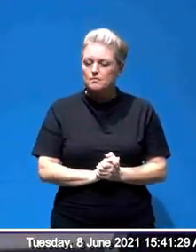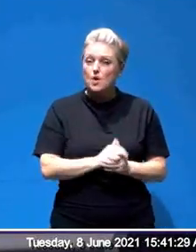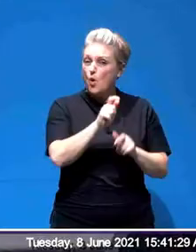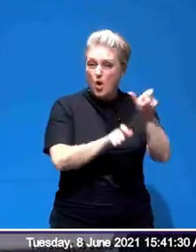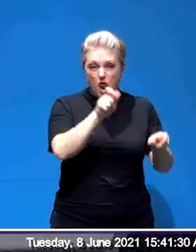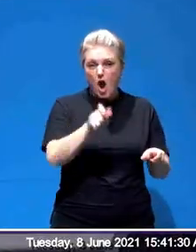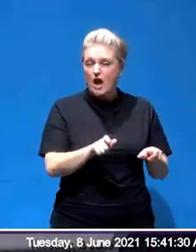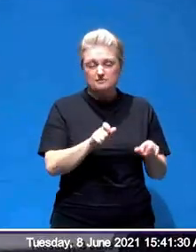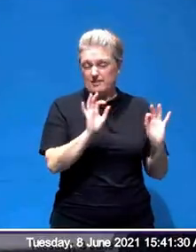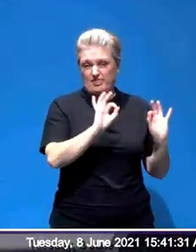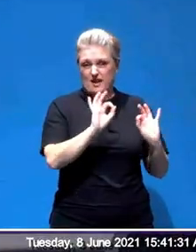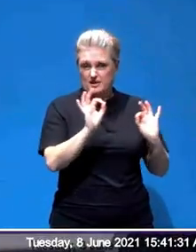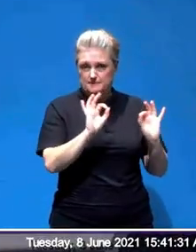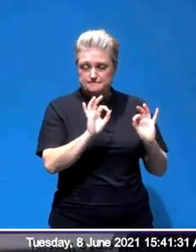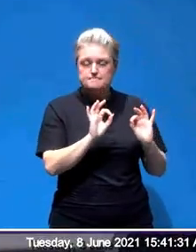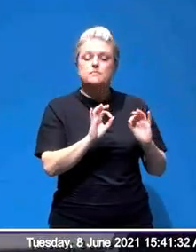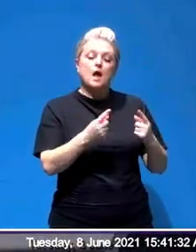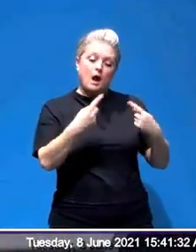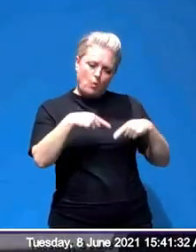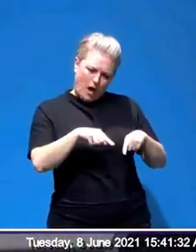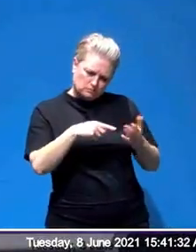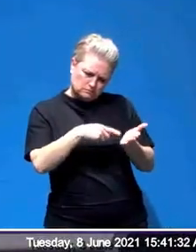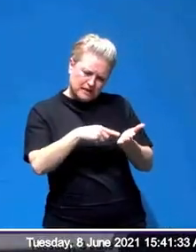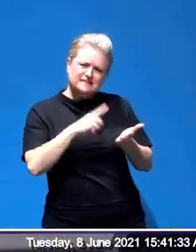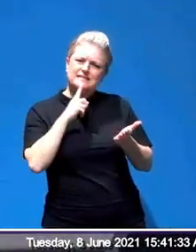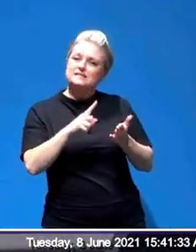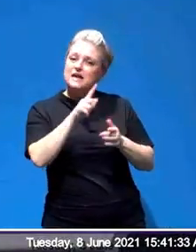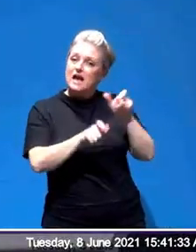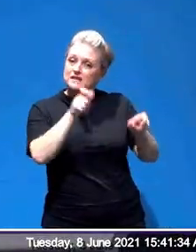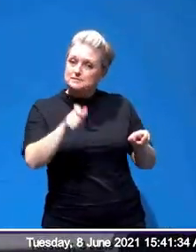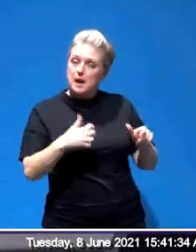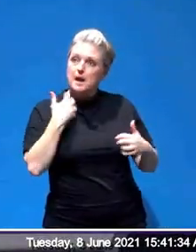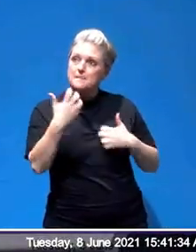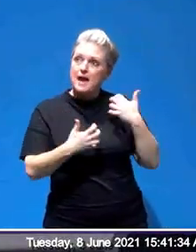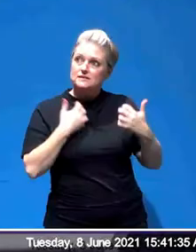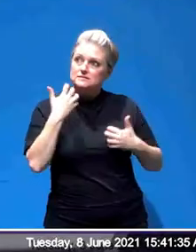Customer feedback and complaints policy, again, we have had clients involved